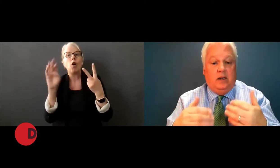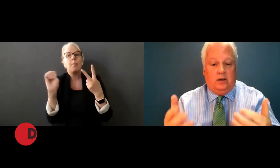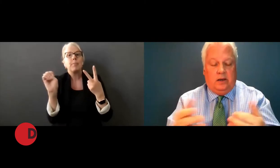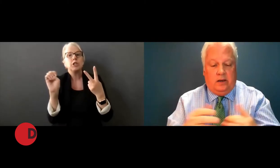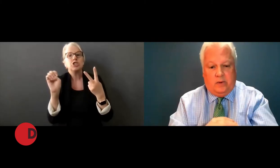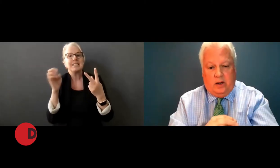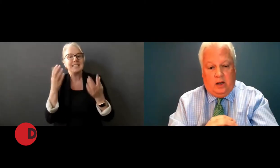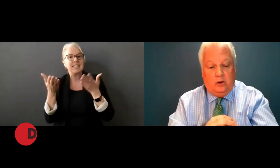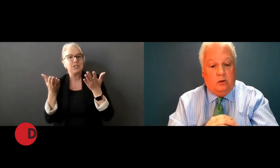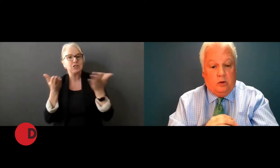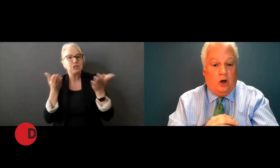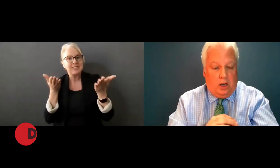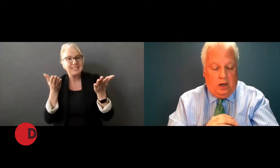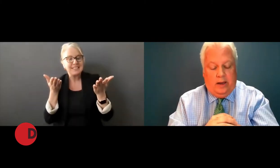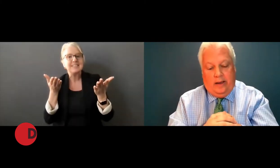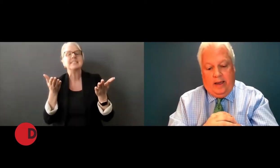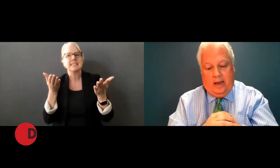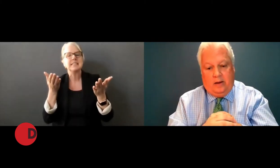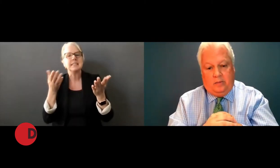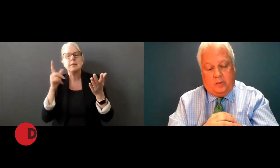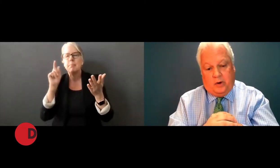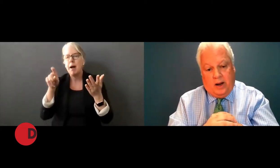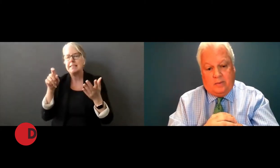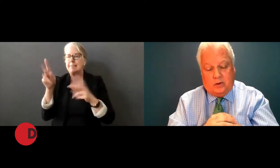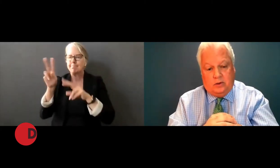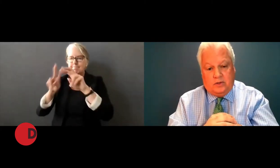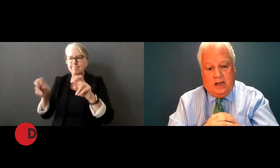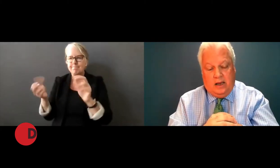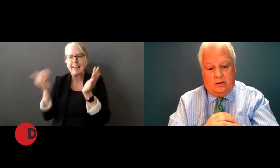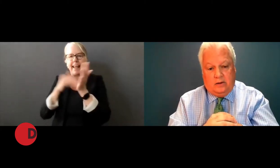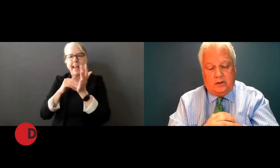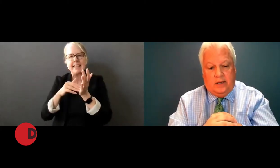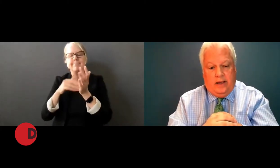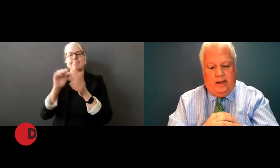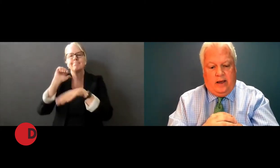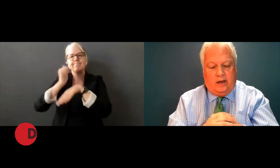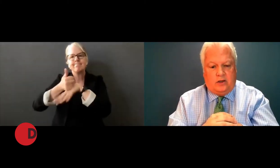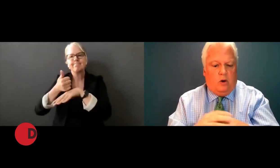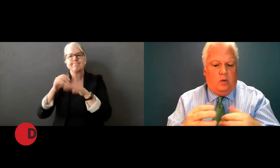These need to be looked at and new standards developed for